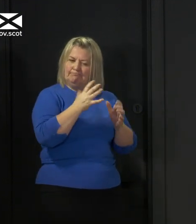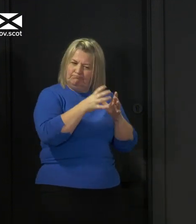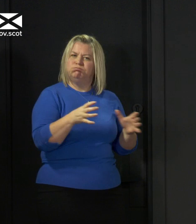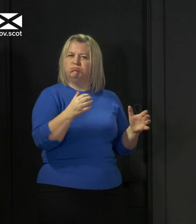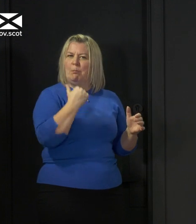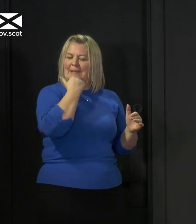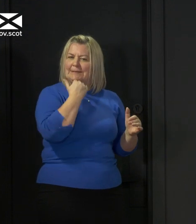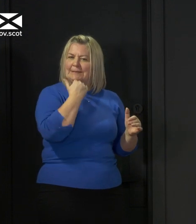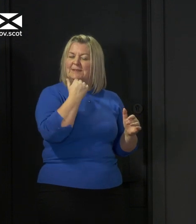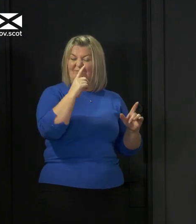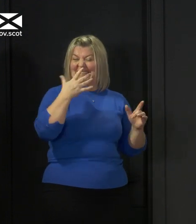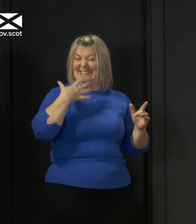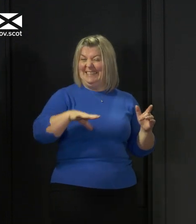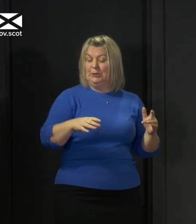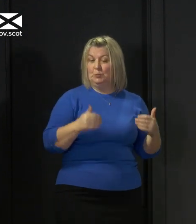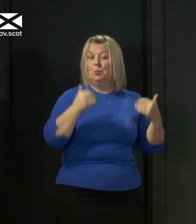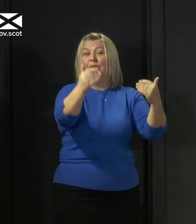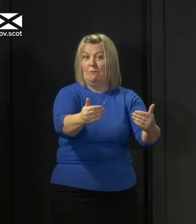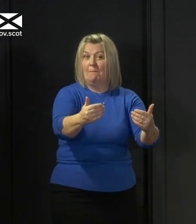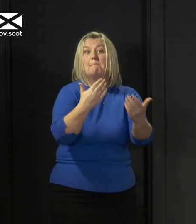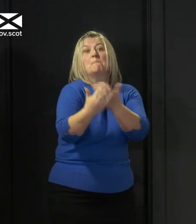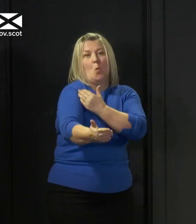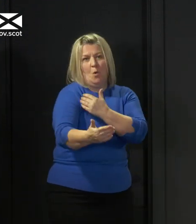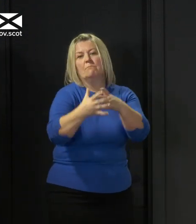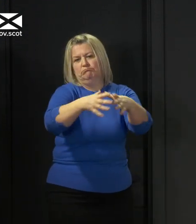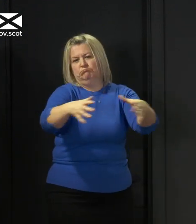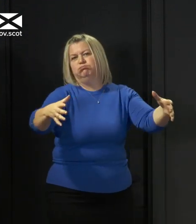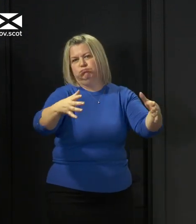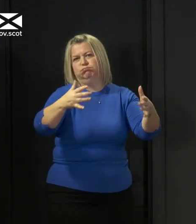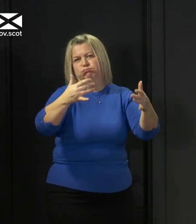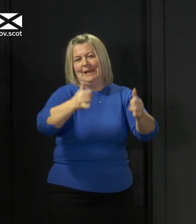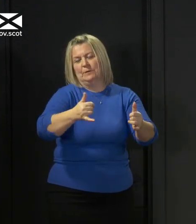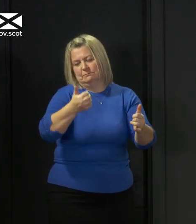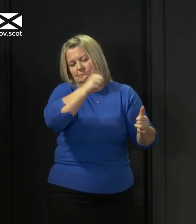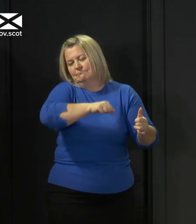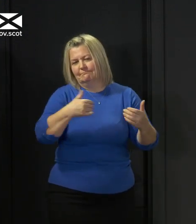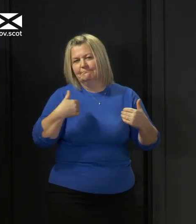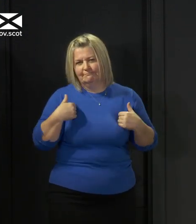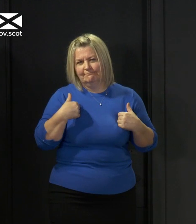dealing with this virus our focus right now is making sure that we are not just